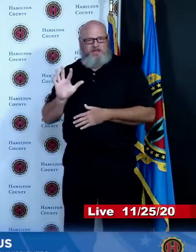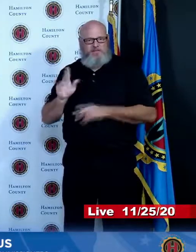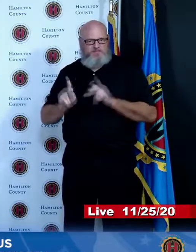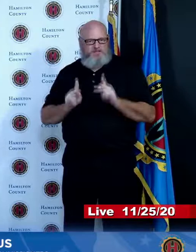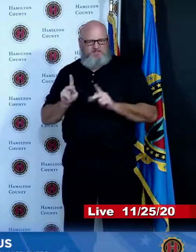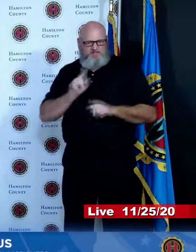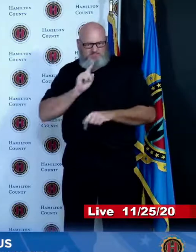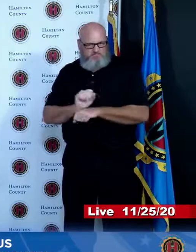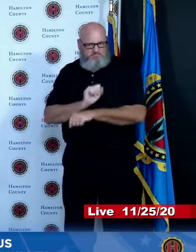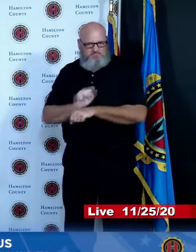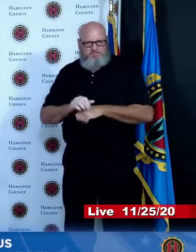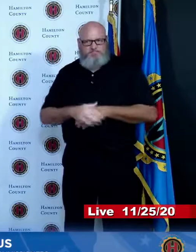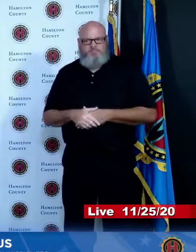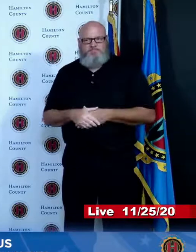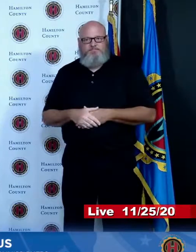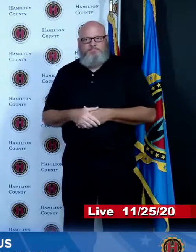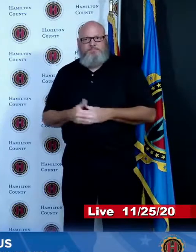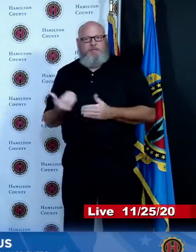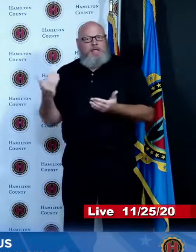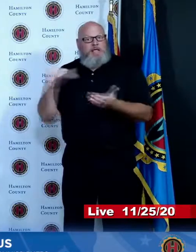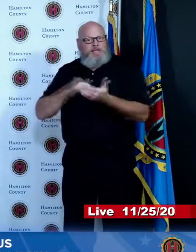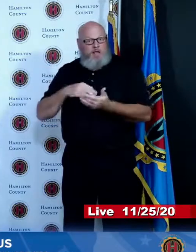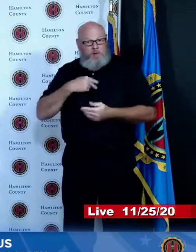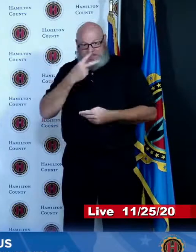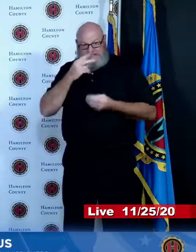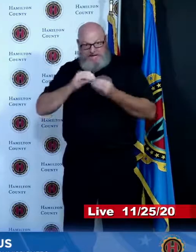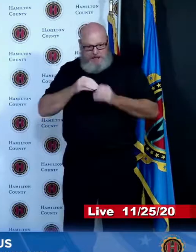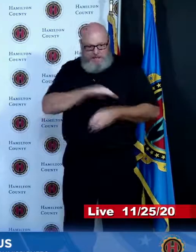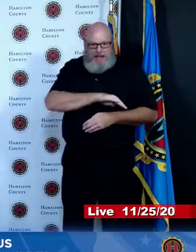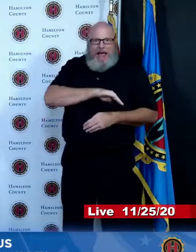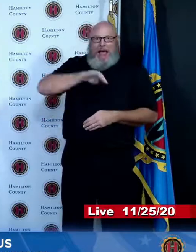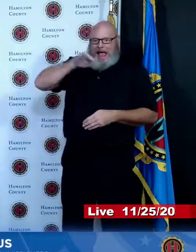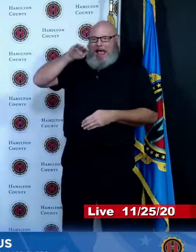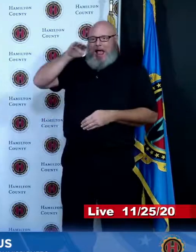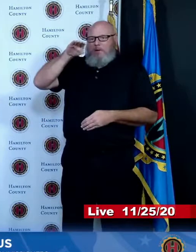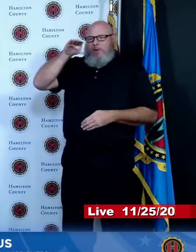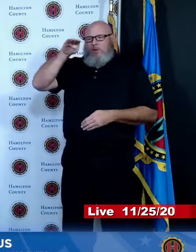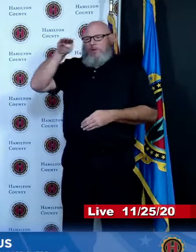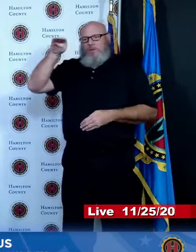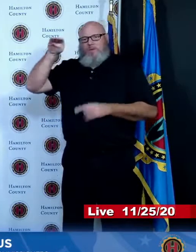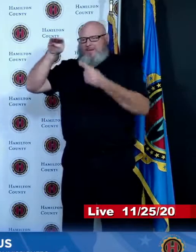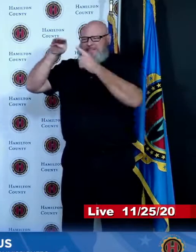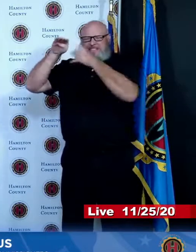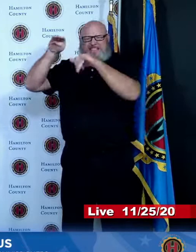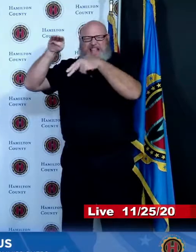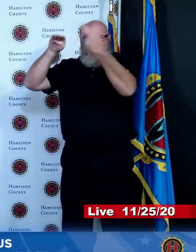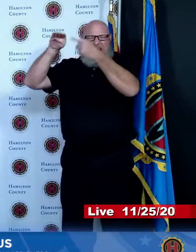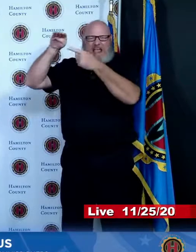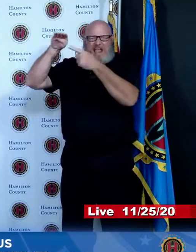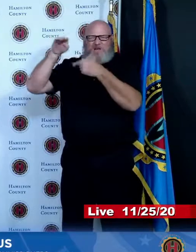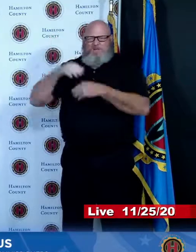we've plateaued but they're pretty high numbers the number of hospitalizations is up and to 1596